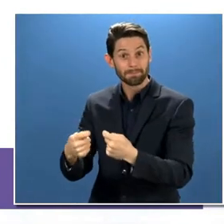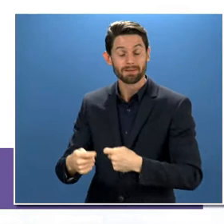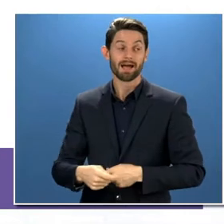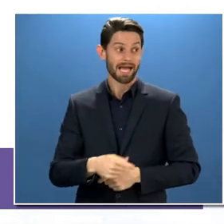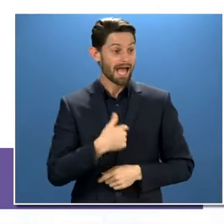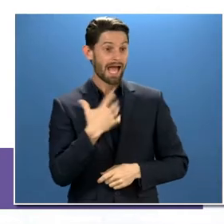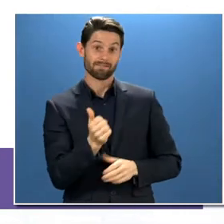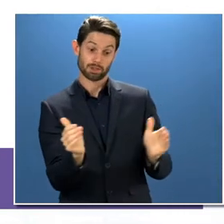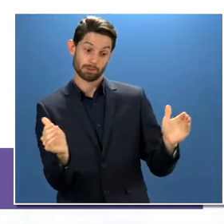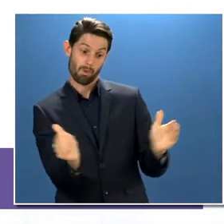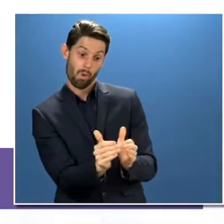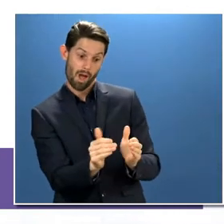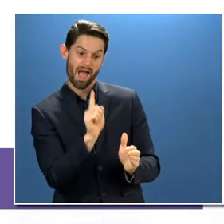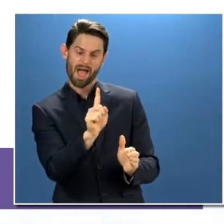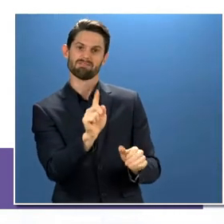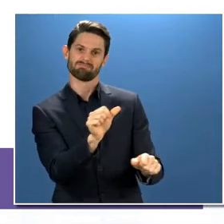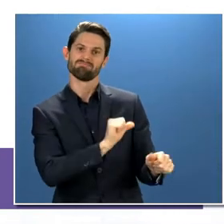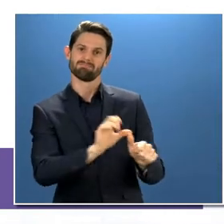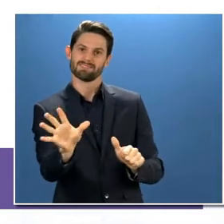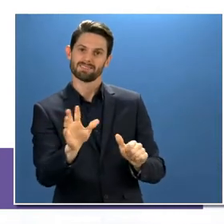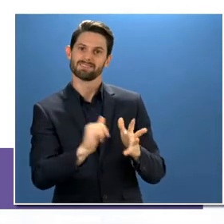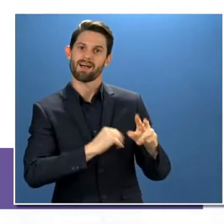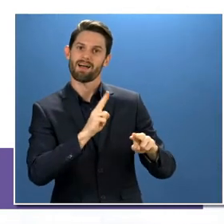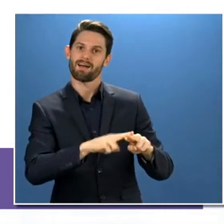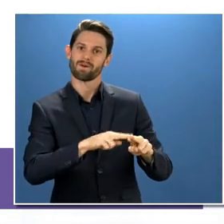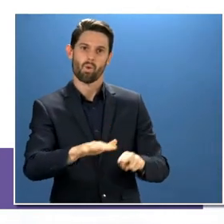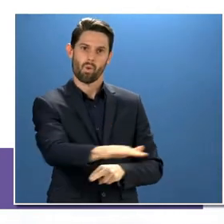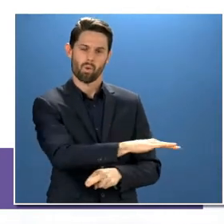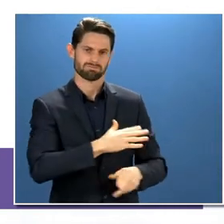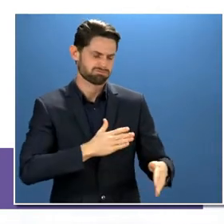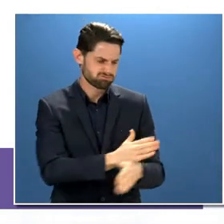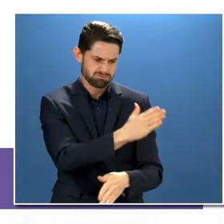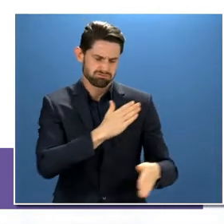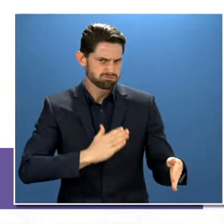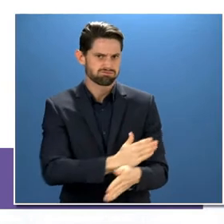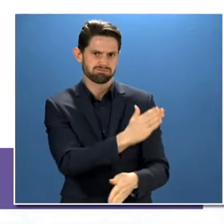particularly able staff who are incredibly diligent and try